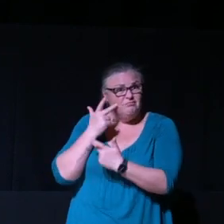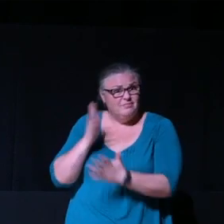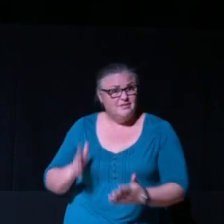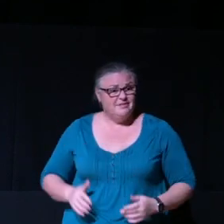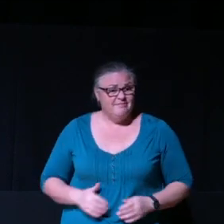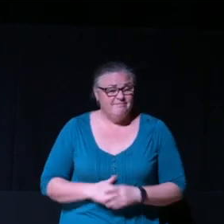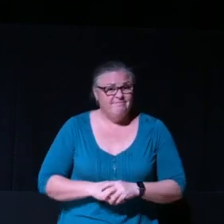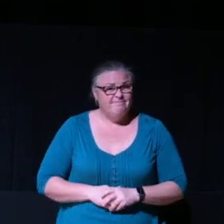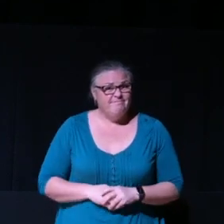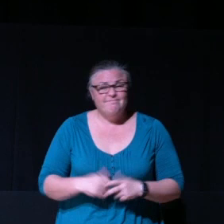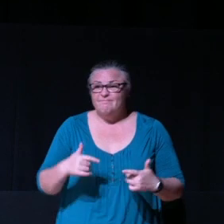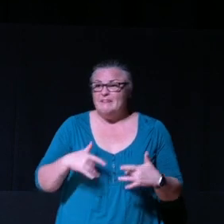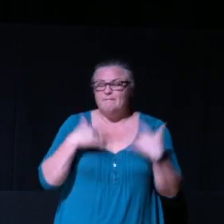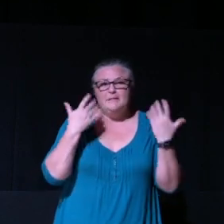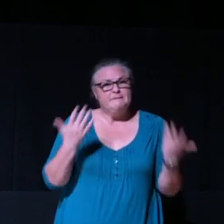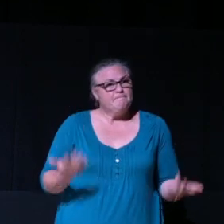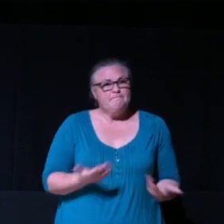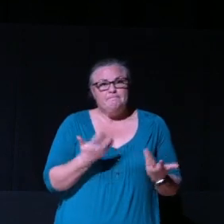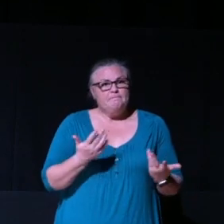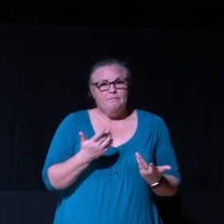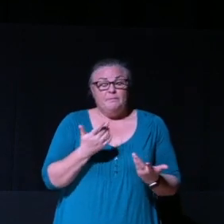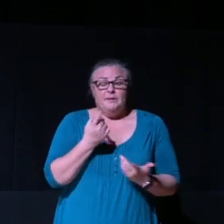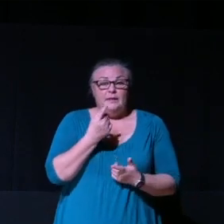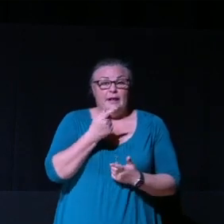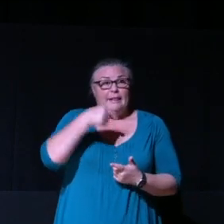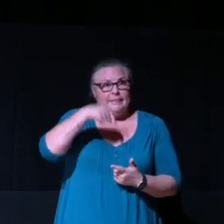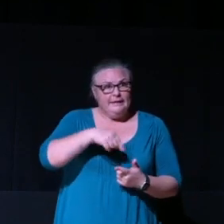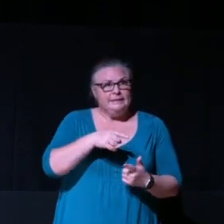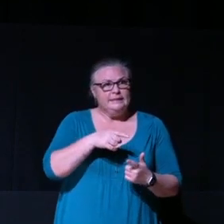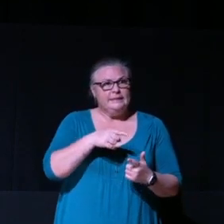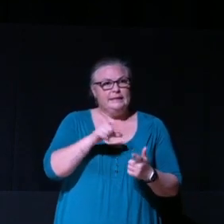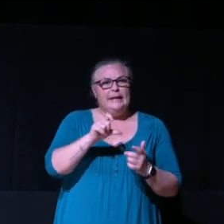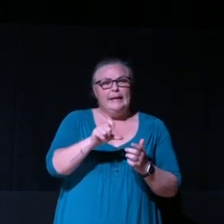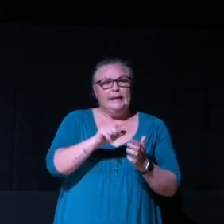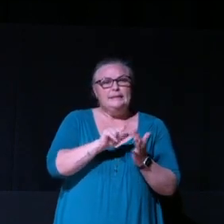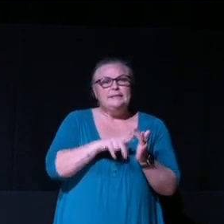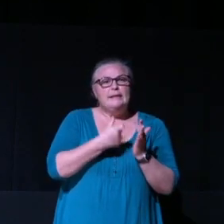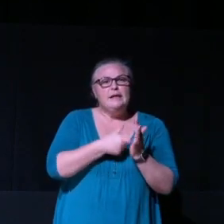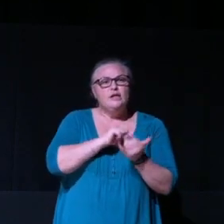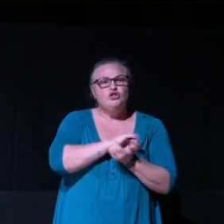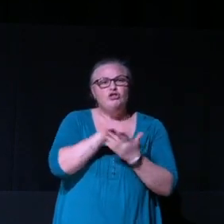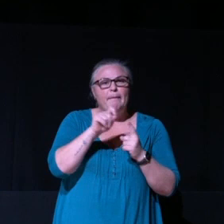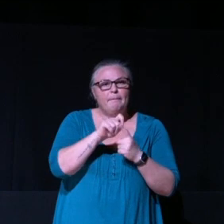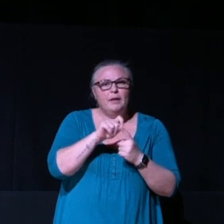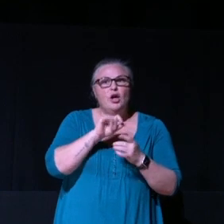has ramped up and self-censorship, but not just censorship from the right anymore. I think what's happening